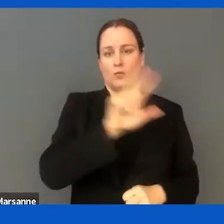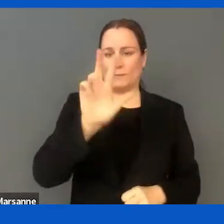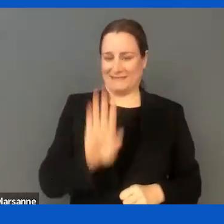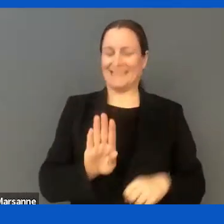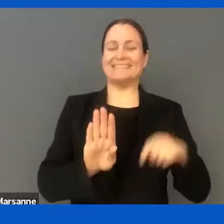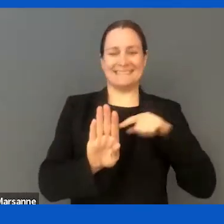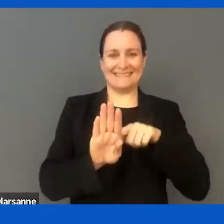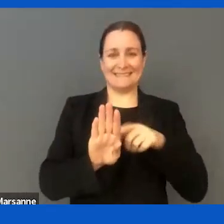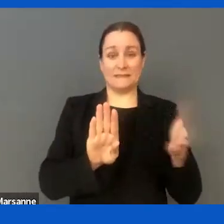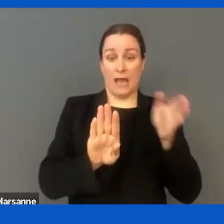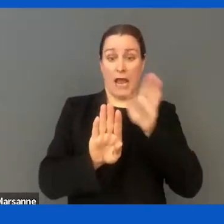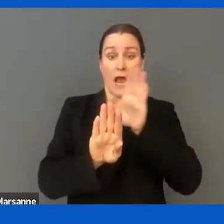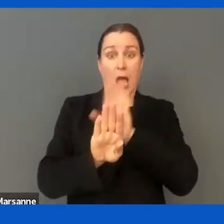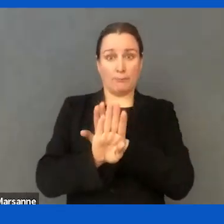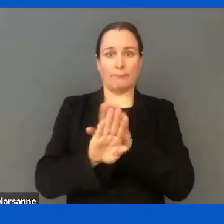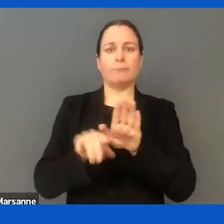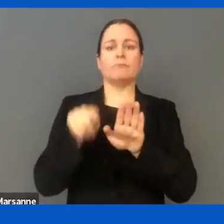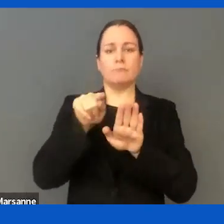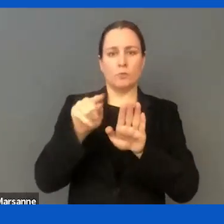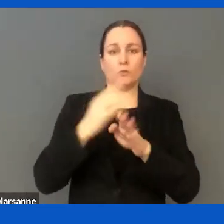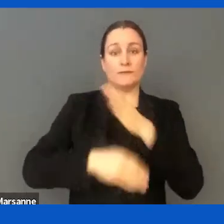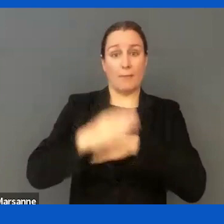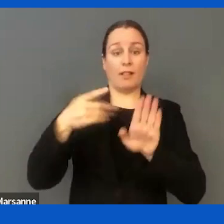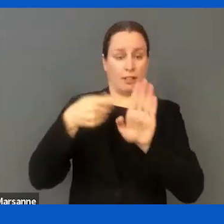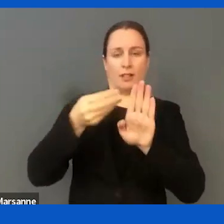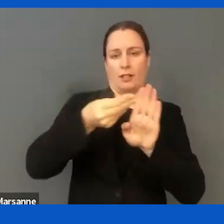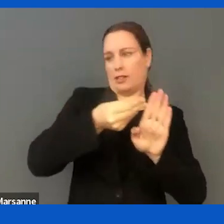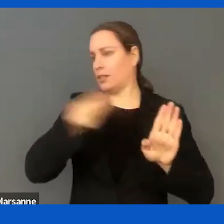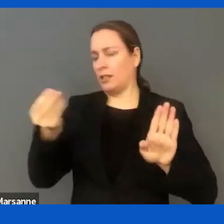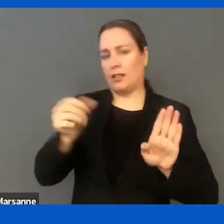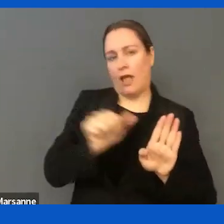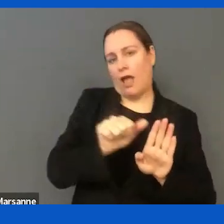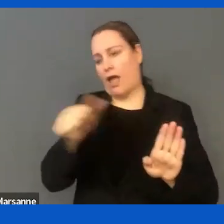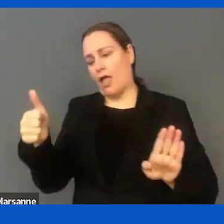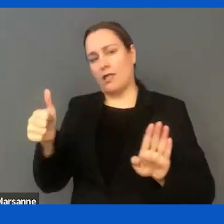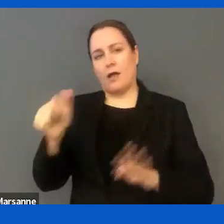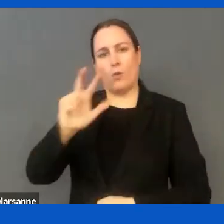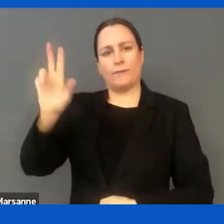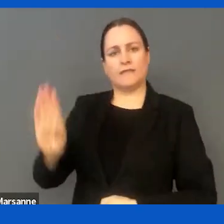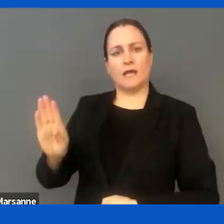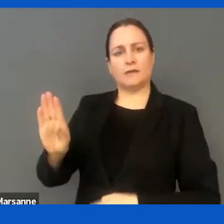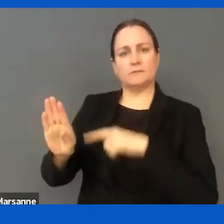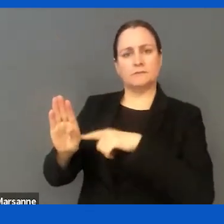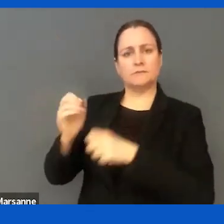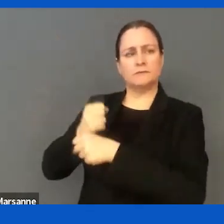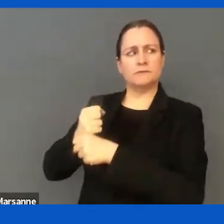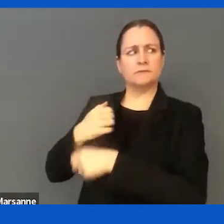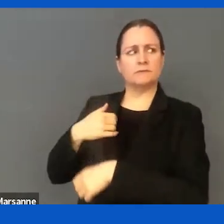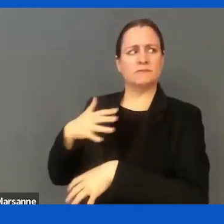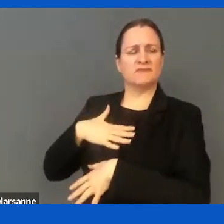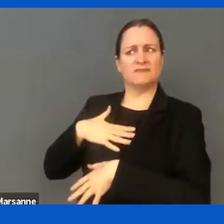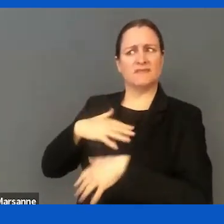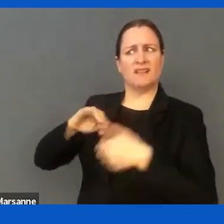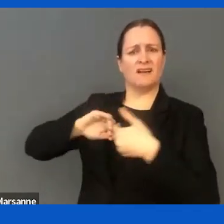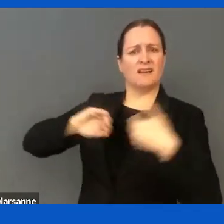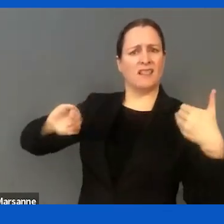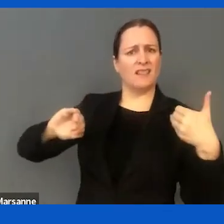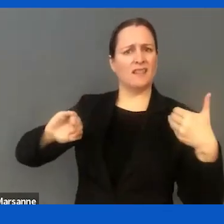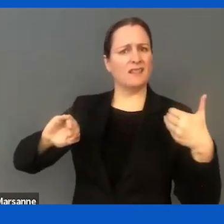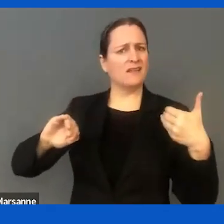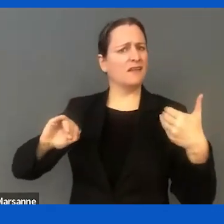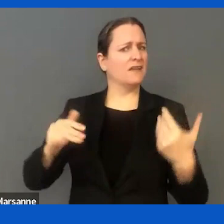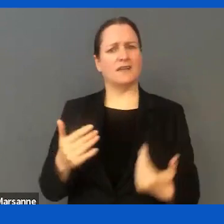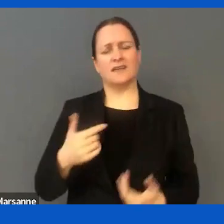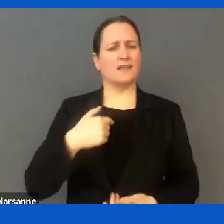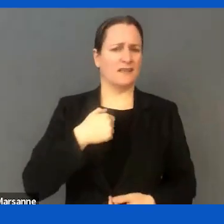accessibility. It is achievable. We're achieving this with our clients every day of the week.